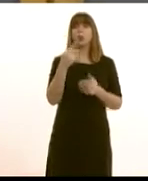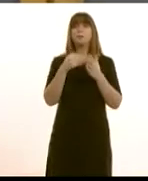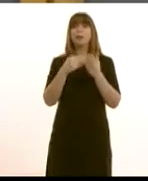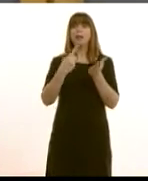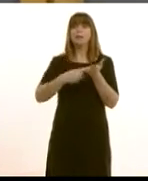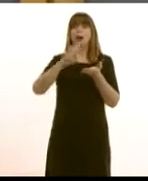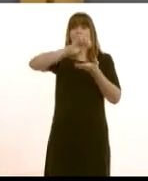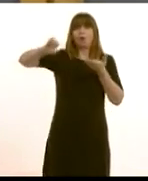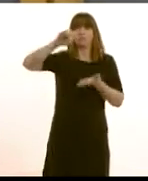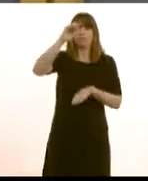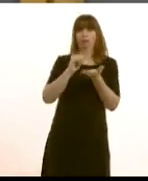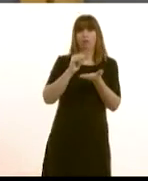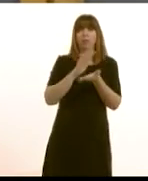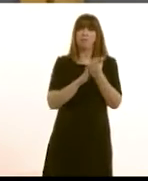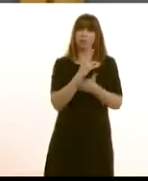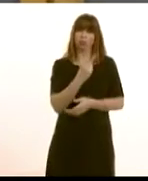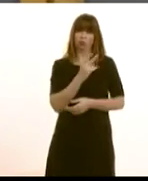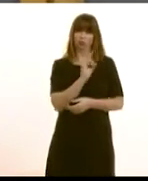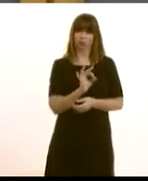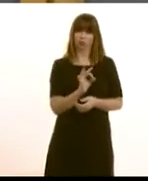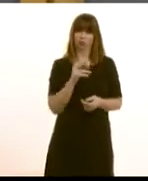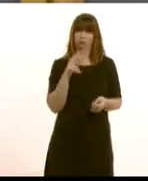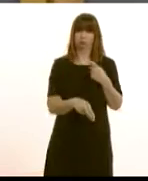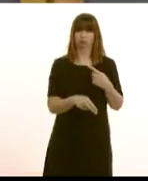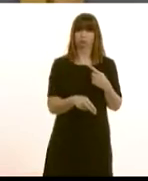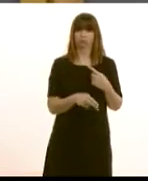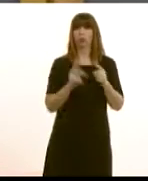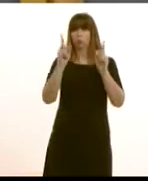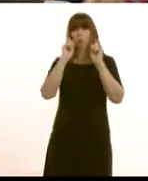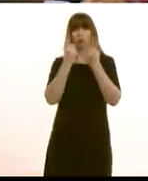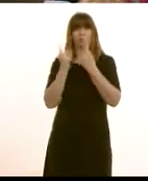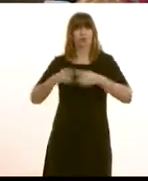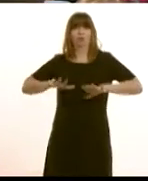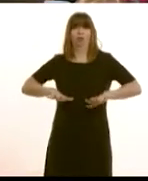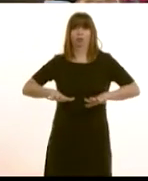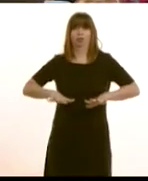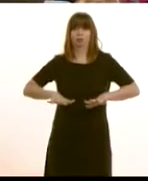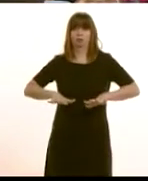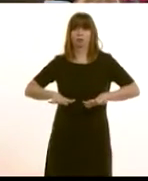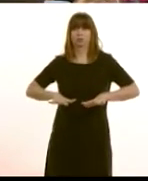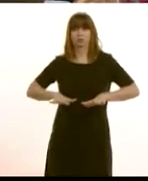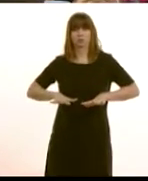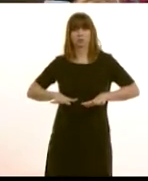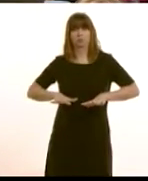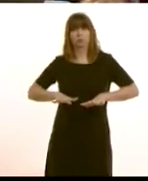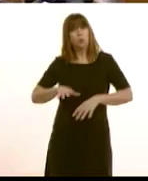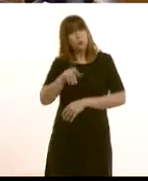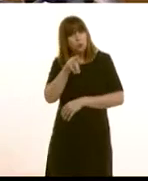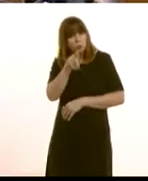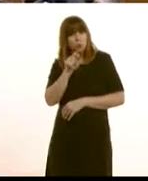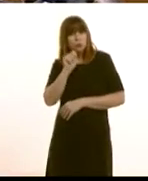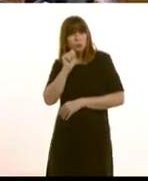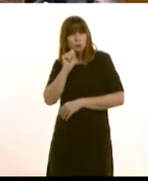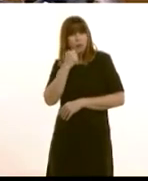is a cut of 32 per cent to Welsh universities. Do you have any intention of being open and